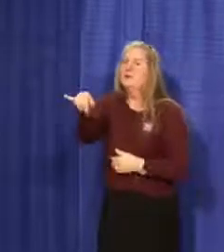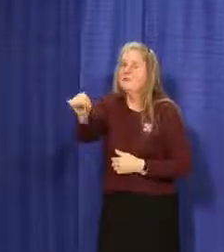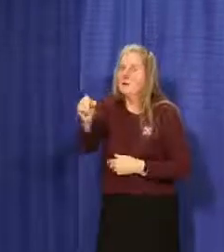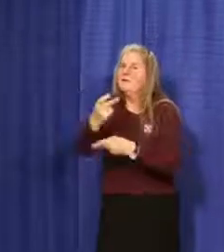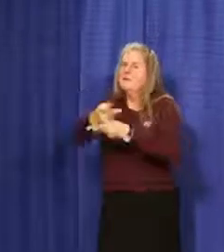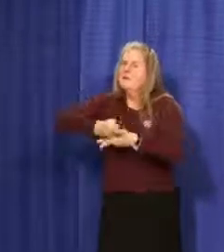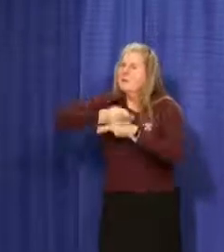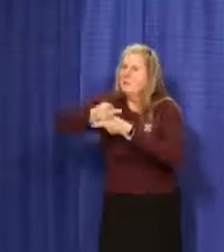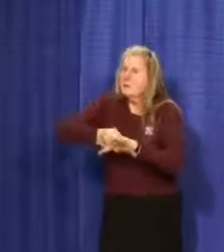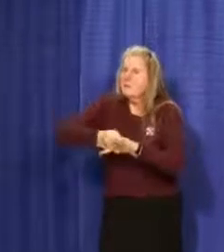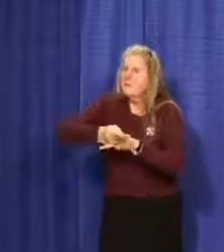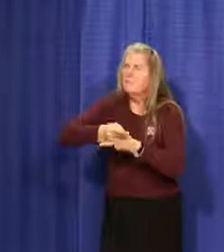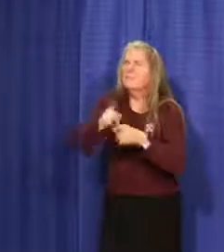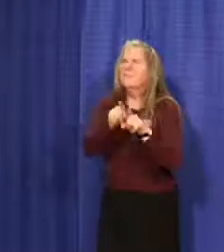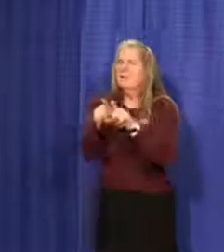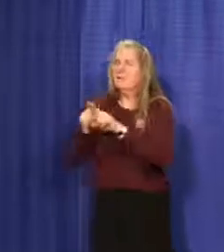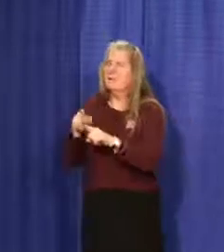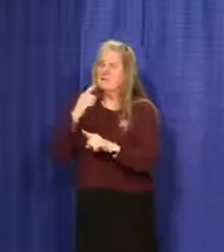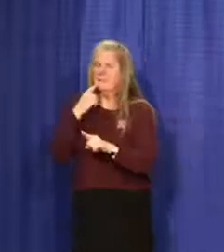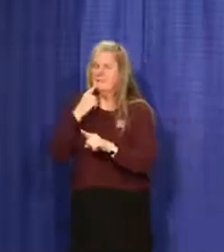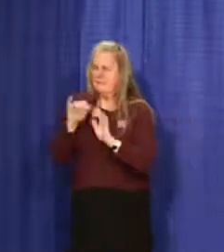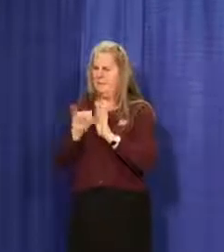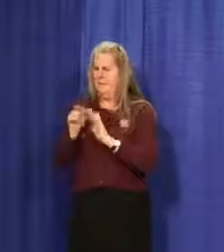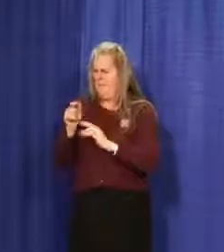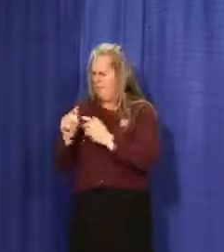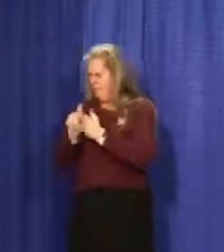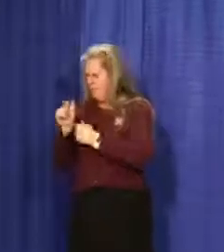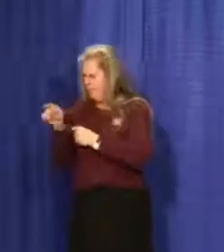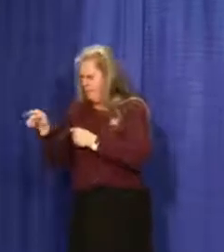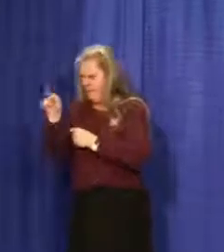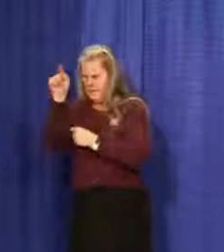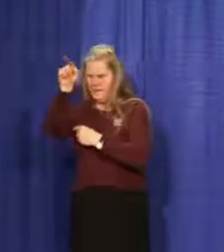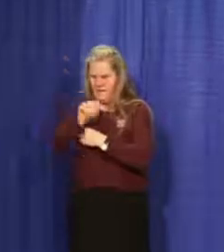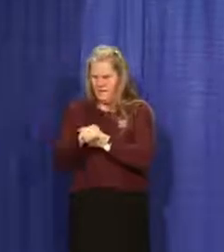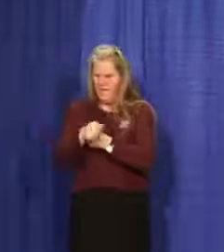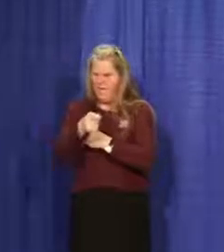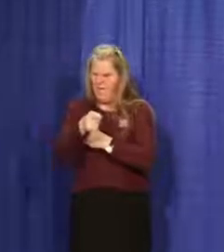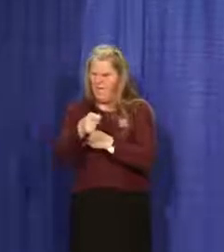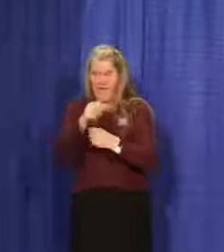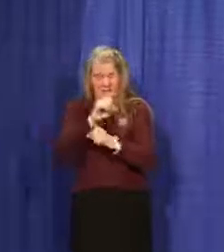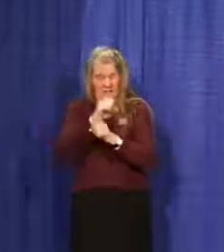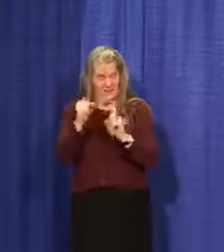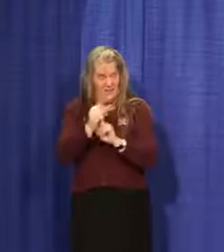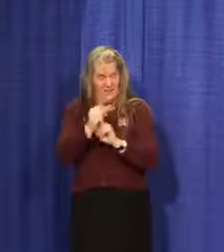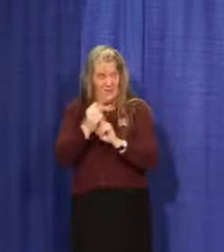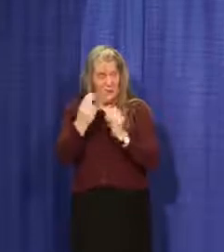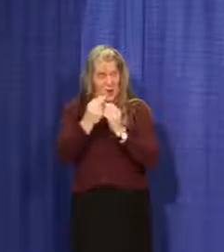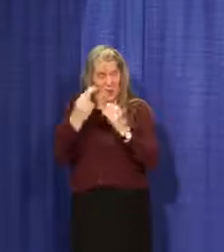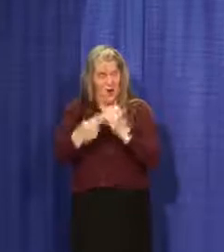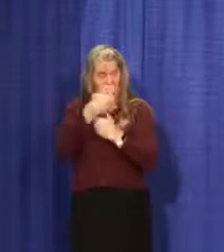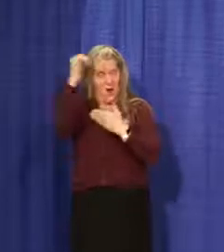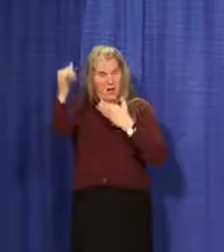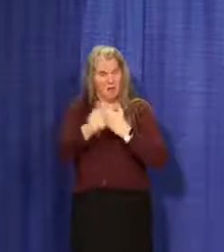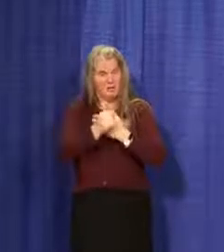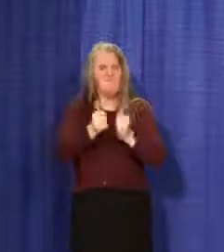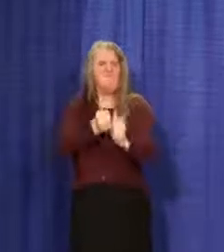But we also know much more about where the risk lower. Avoiding hire risk settings and activities keeps the risk of